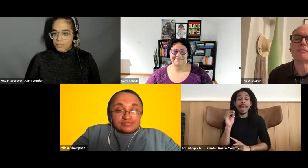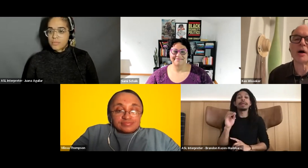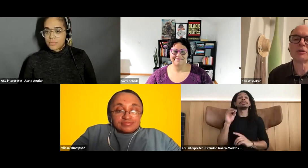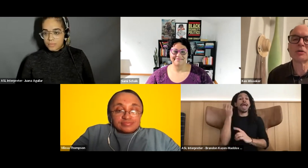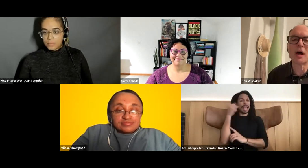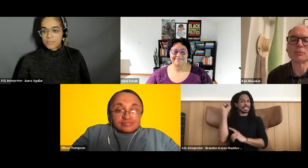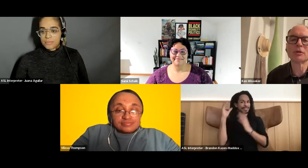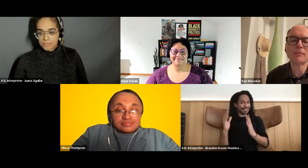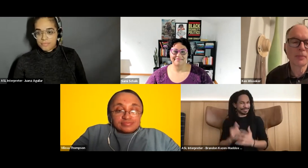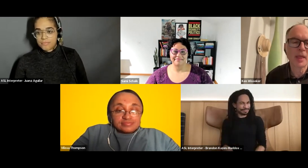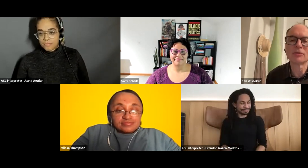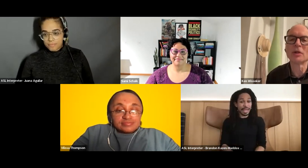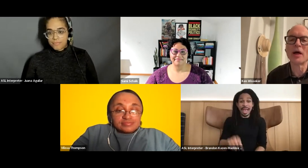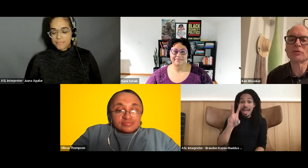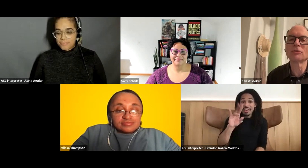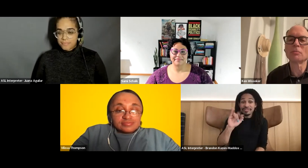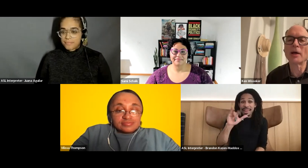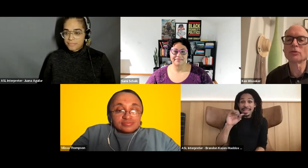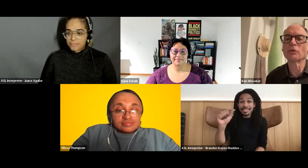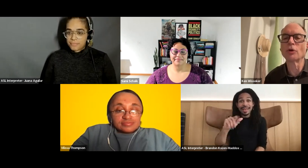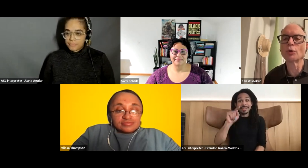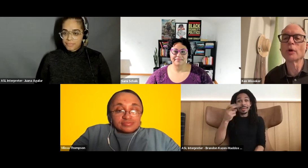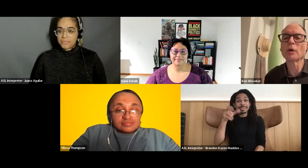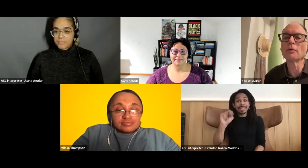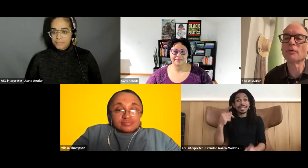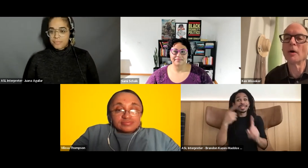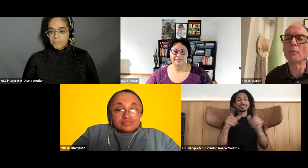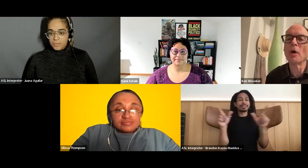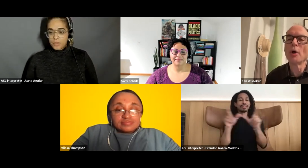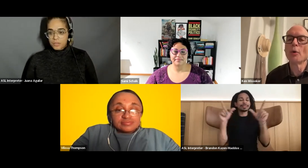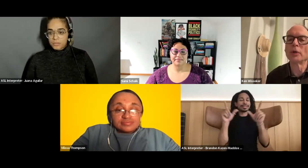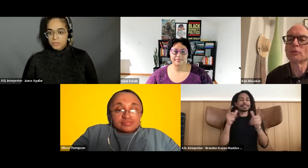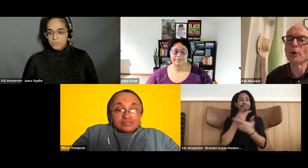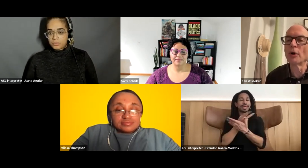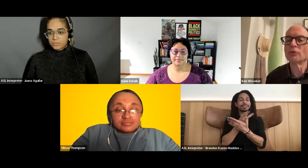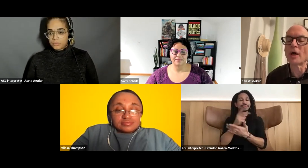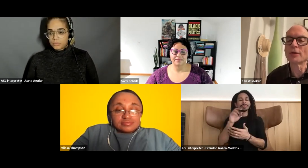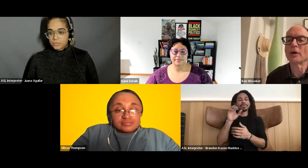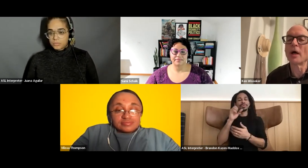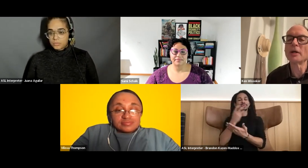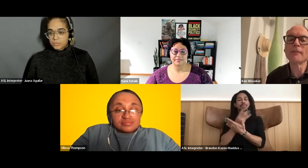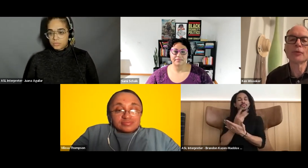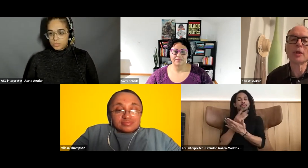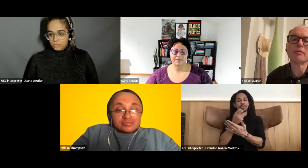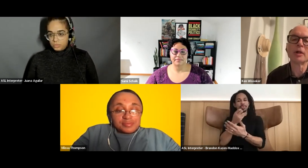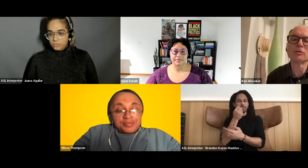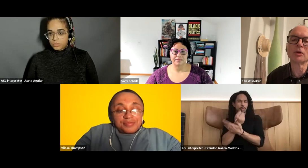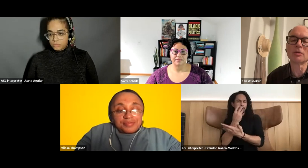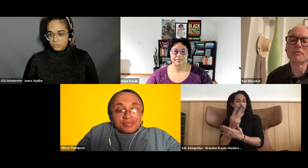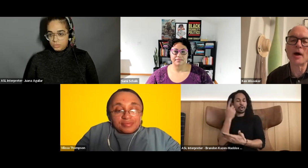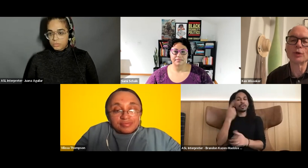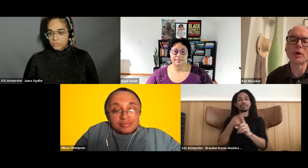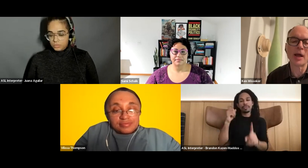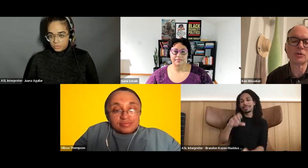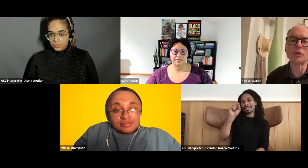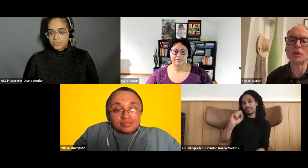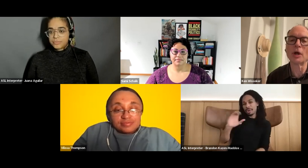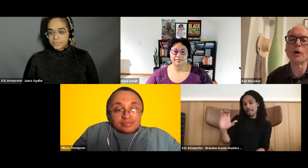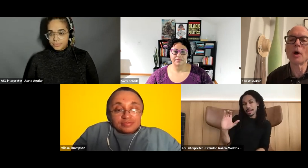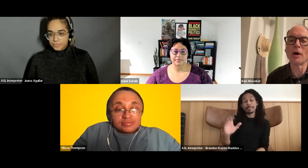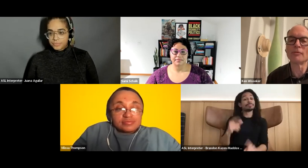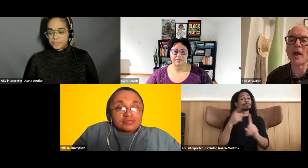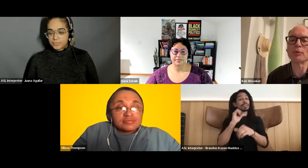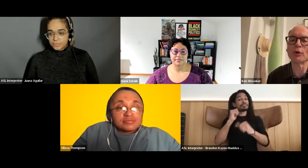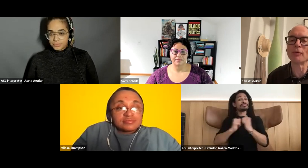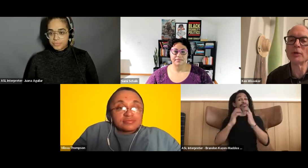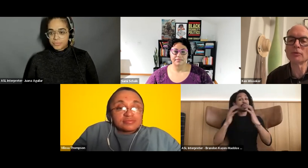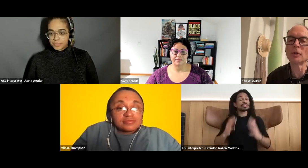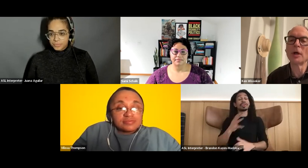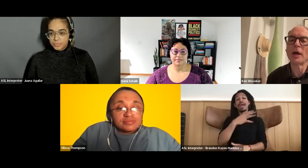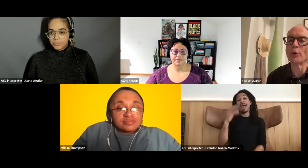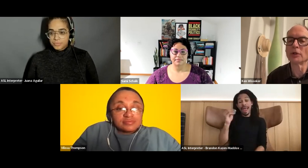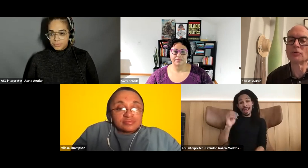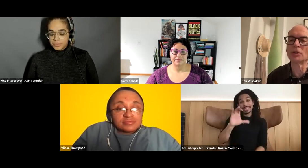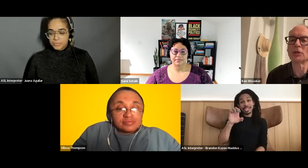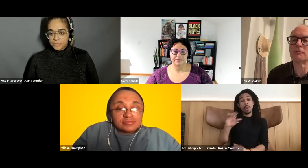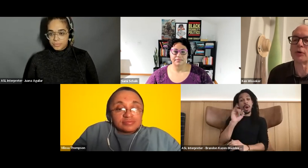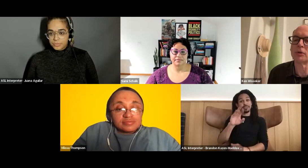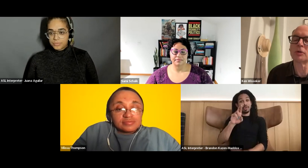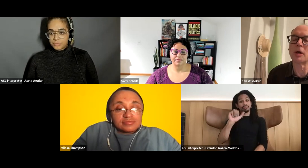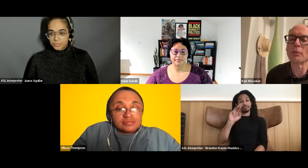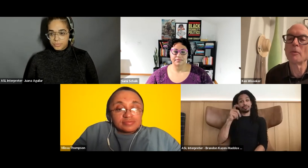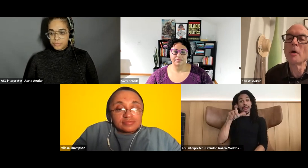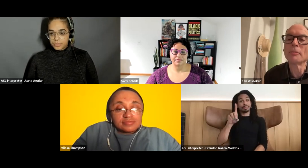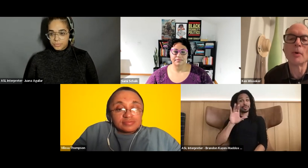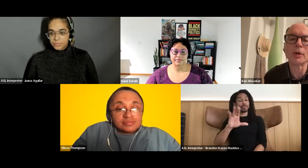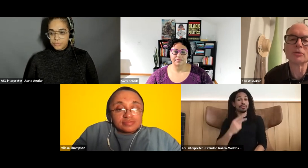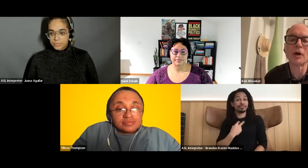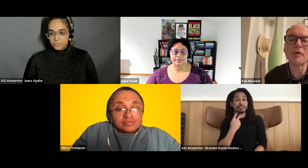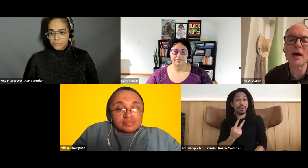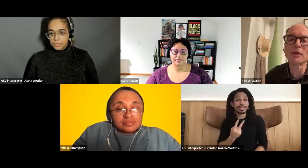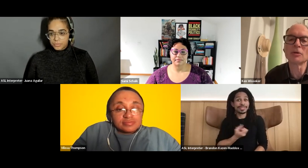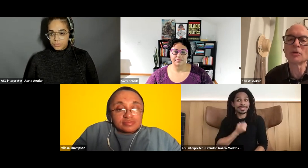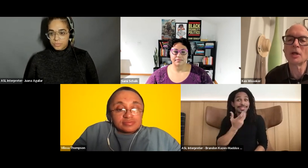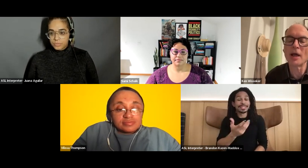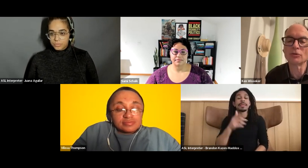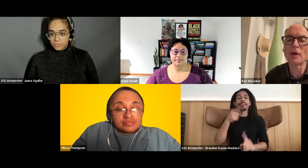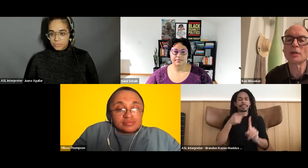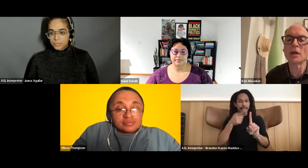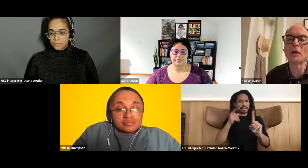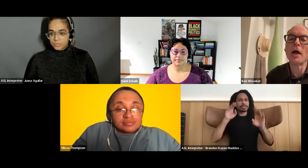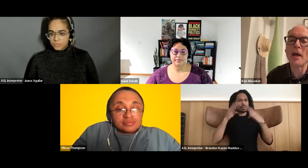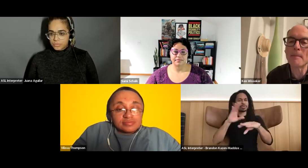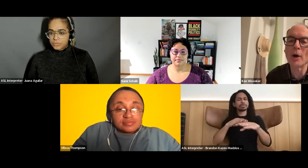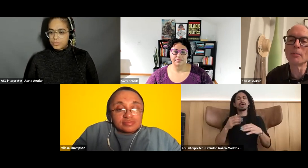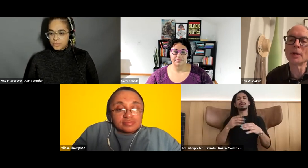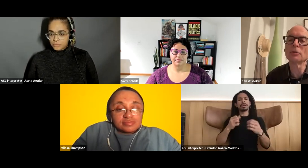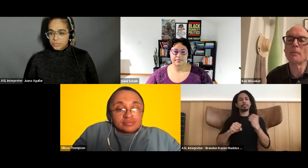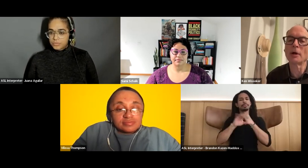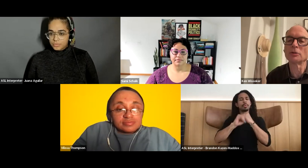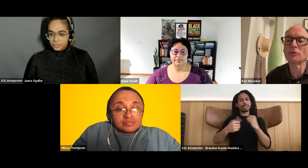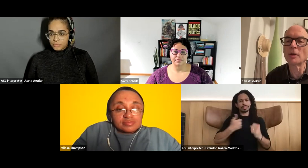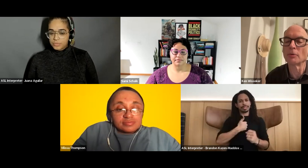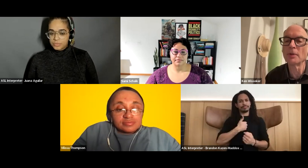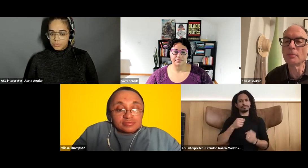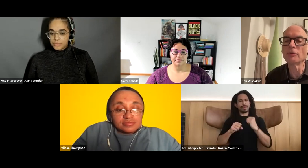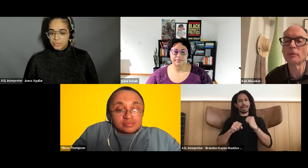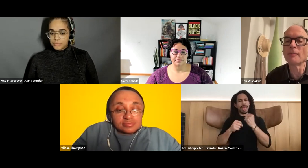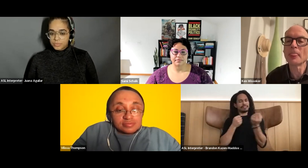Ken Wissoker: Vilissa Thompson, is a license master of social work from Windsboro, South Carolina. Vilissa is the founder and CEO of Ramp Your Voice, an organization focused on promoting self-advocacy and strengthening empowerment among disabled peoples